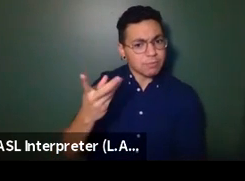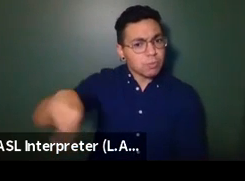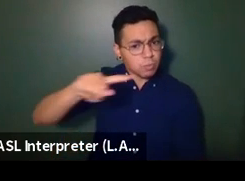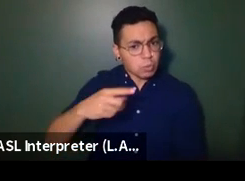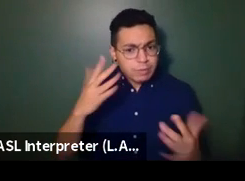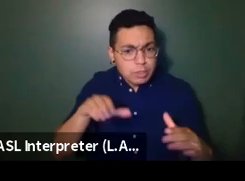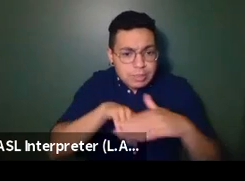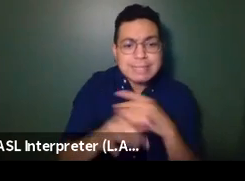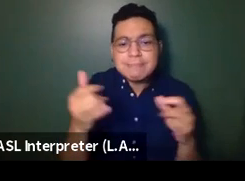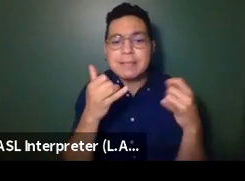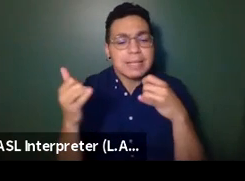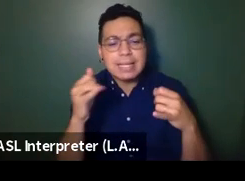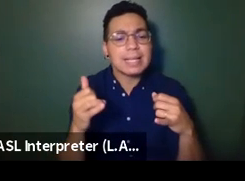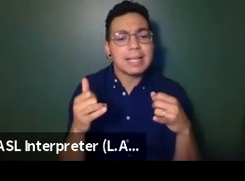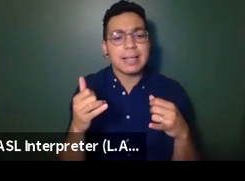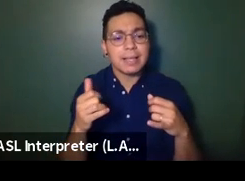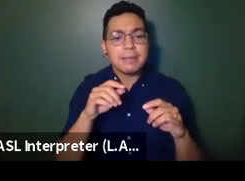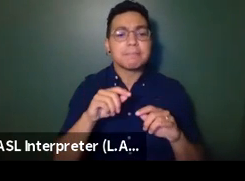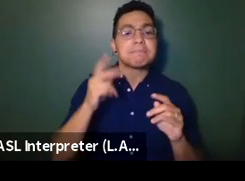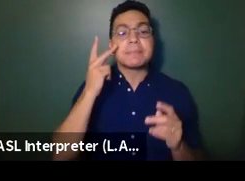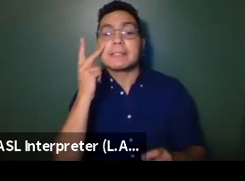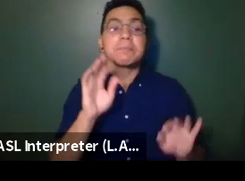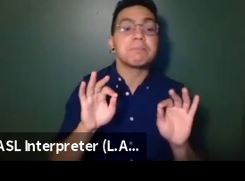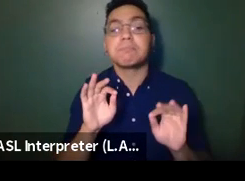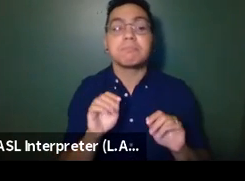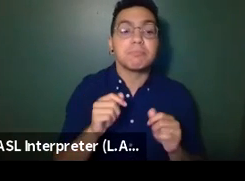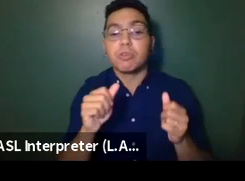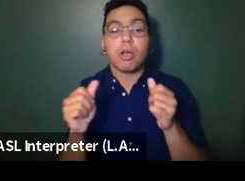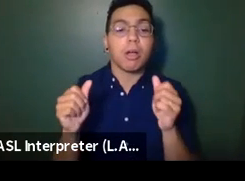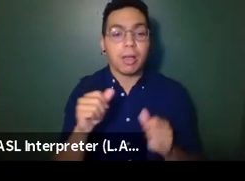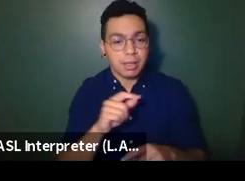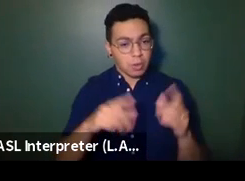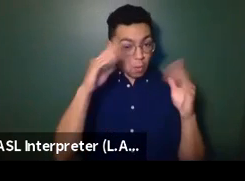Katherine Livick - ESD 112: yesterday, and you know, poke around. So hopefully this is still sticking in your mind.